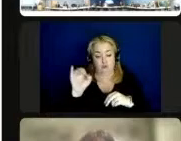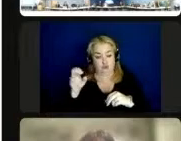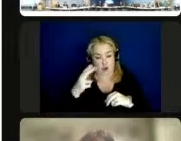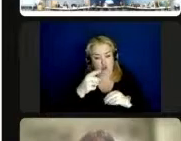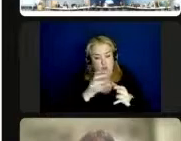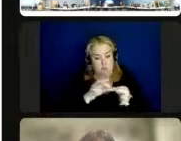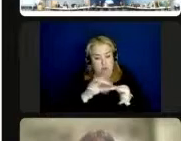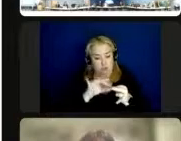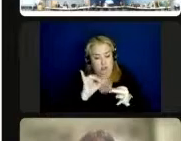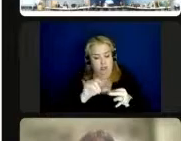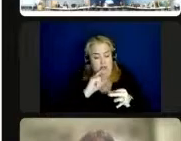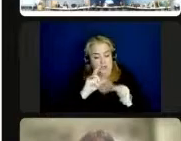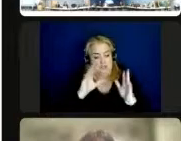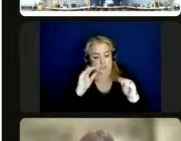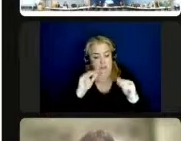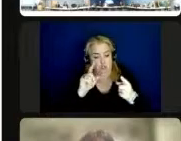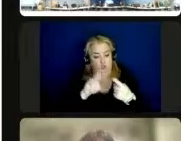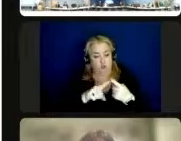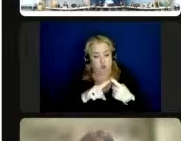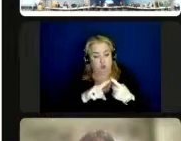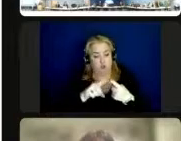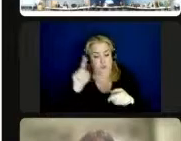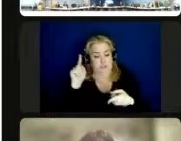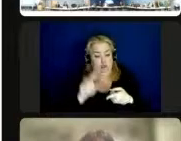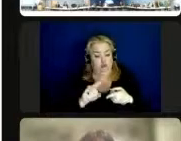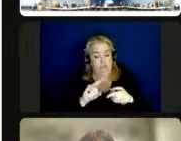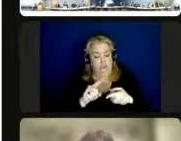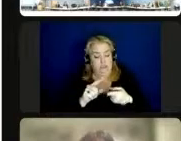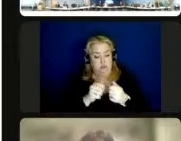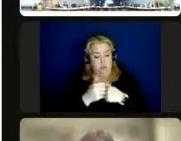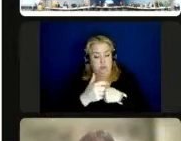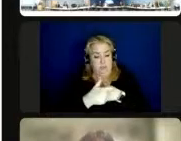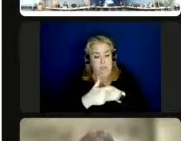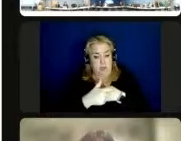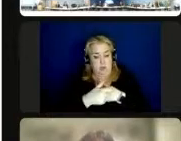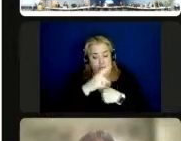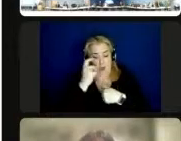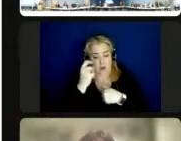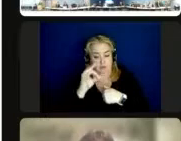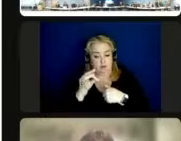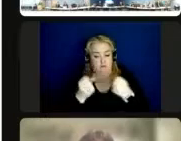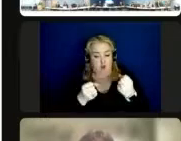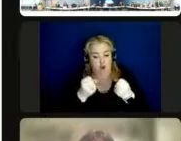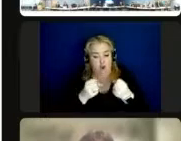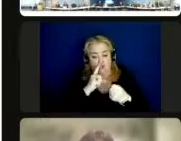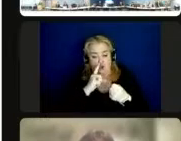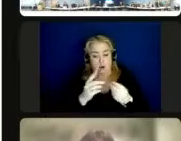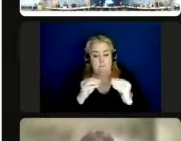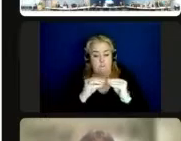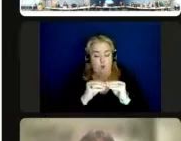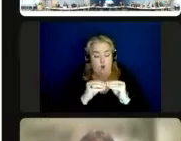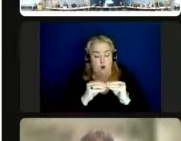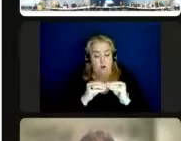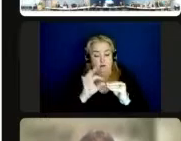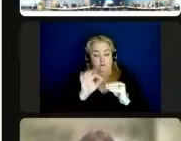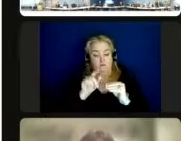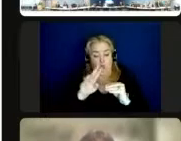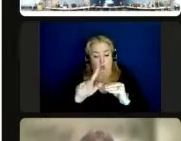SO THERE DOESN'T SEEM TO BE AS MUCH BANG FOR THE BUCK HERE AND I THINK THAT THIS IS JOSH FOR